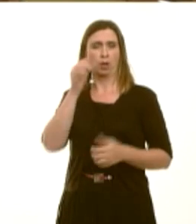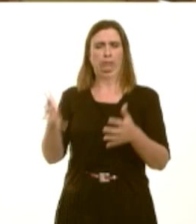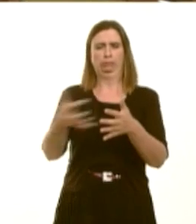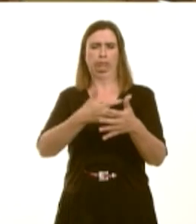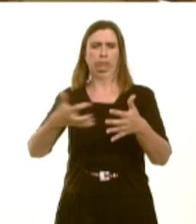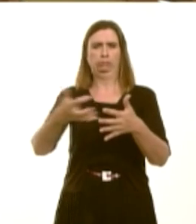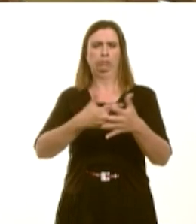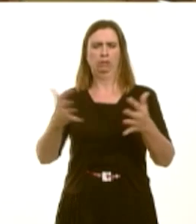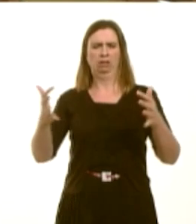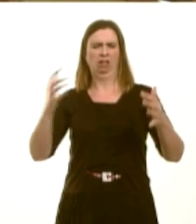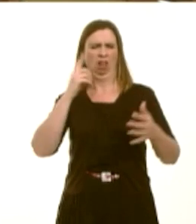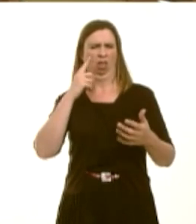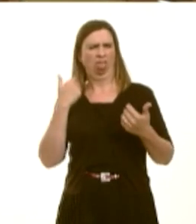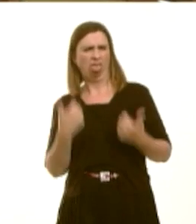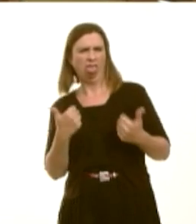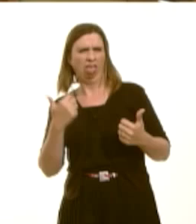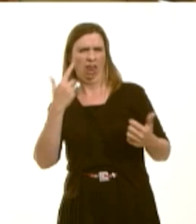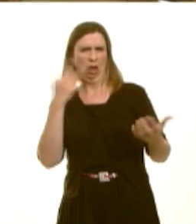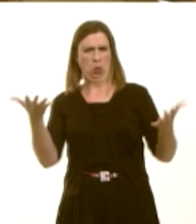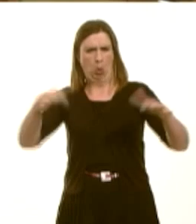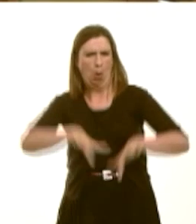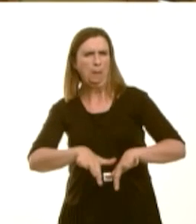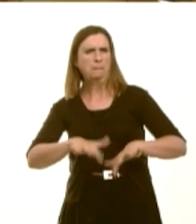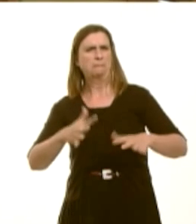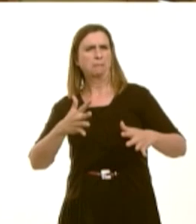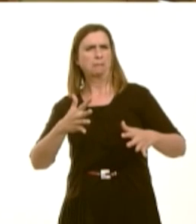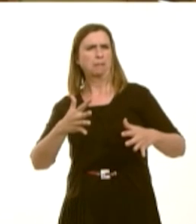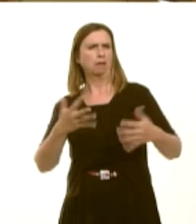and a danger to our communities, particularly since it stopped working. The restoration